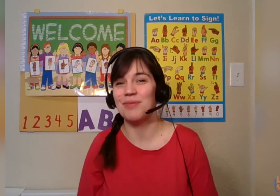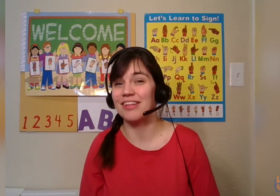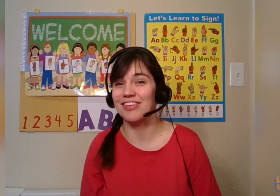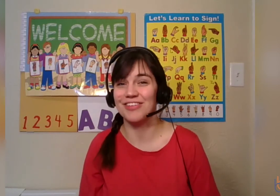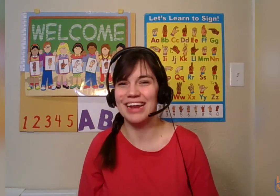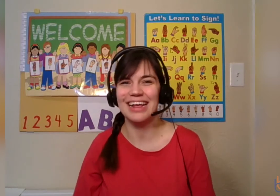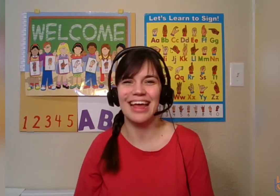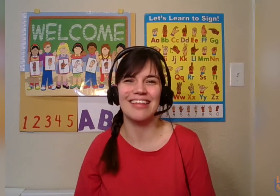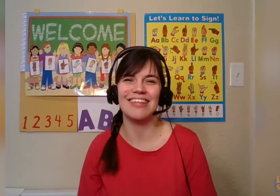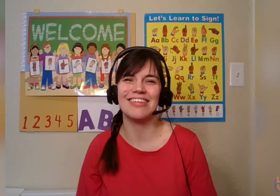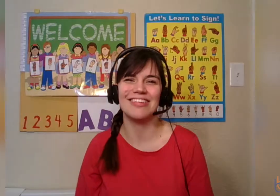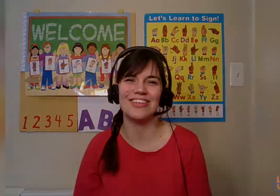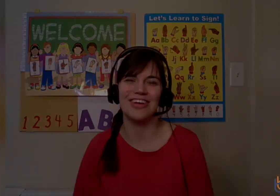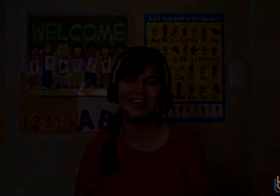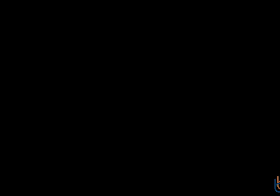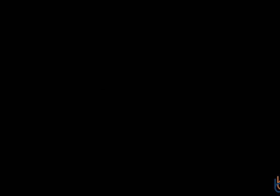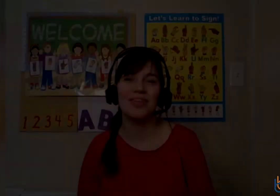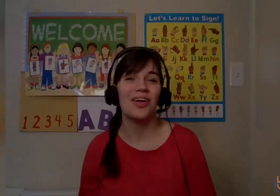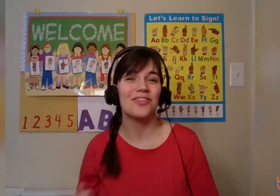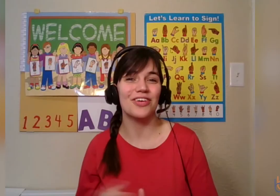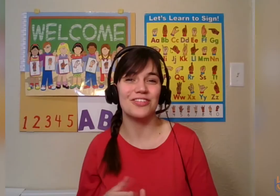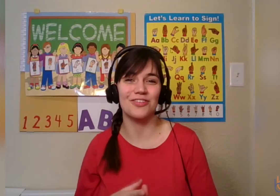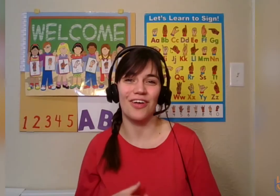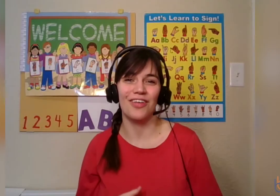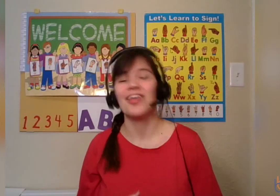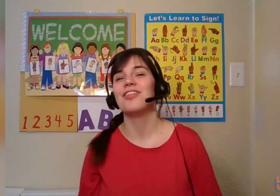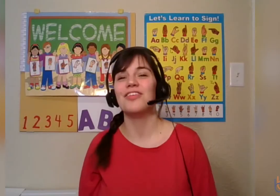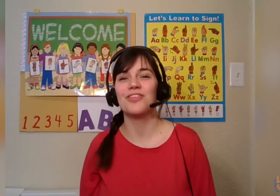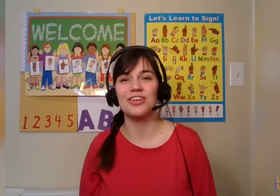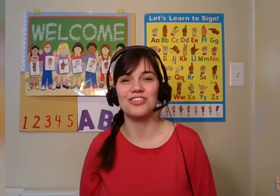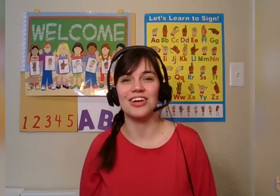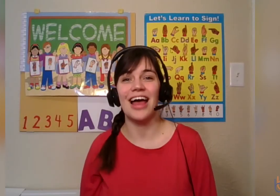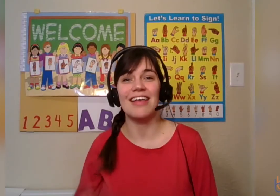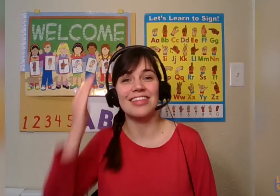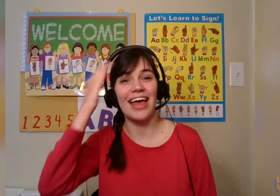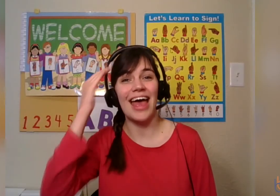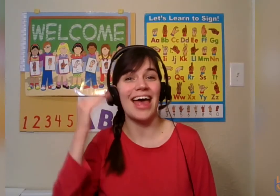pencils ready and let's get started, First of all, this creature has the head